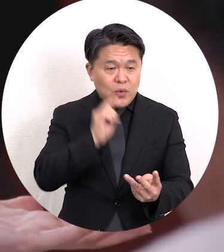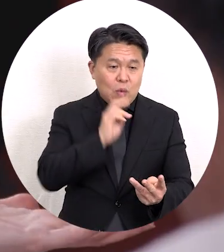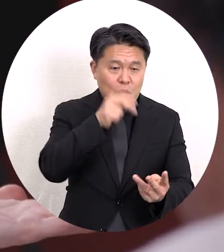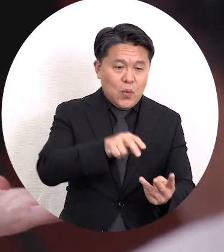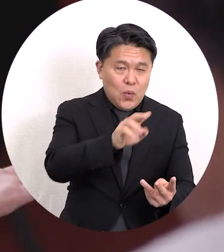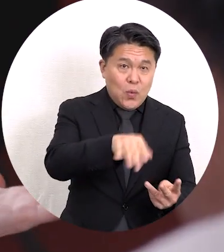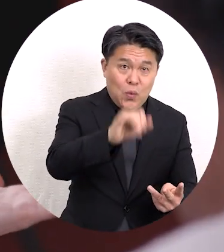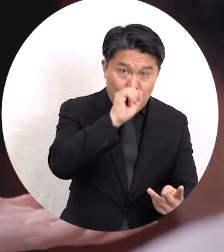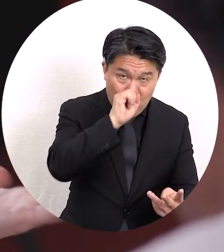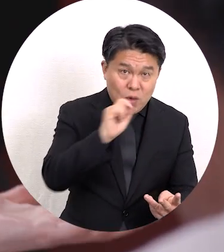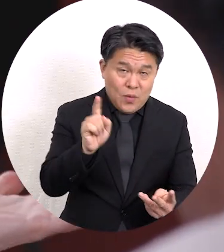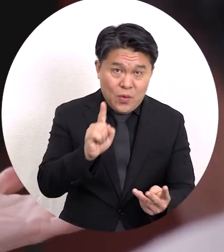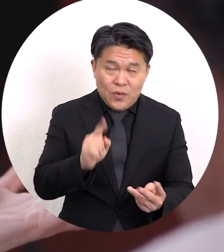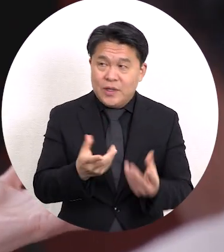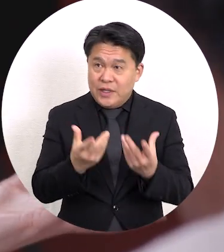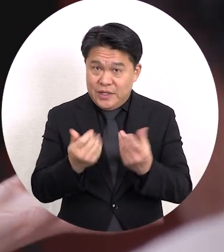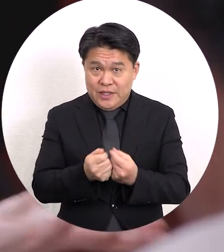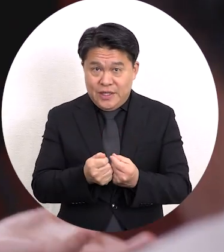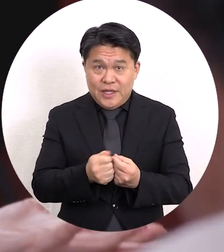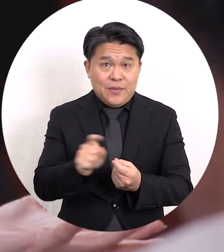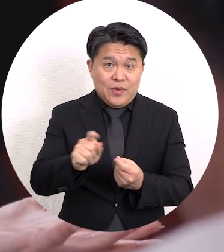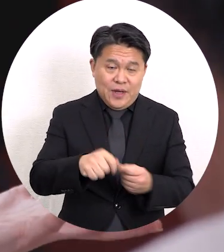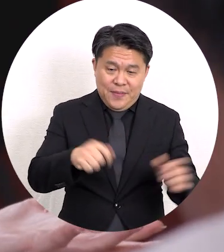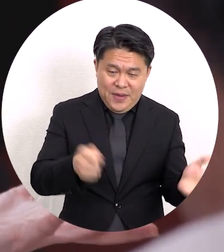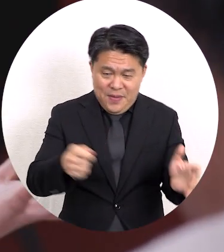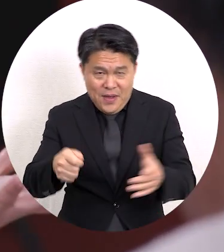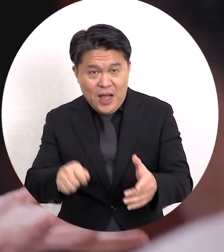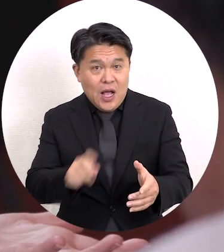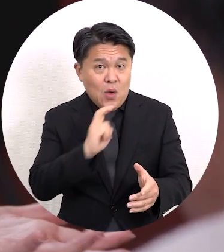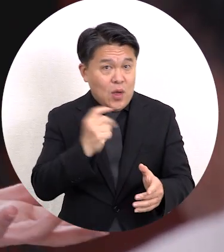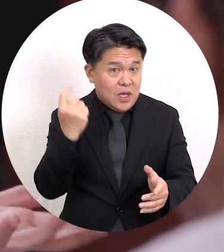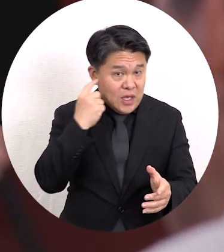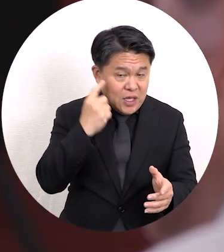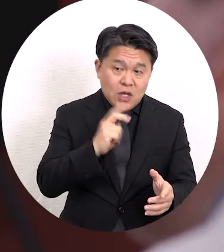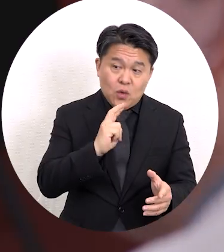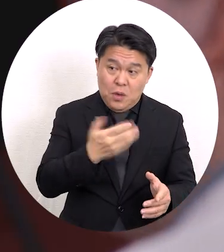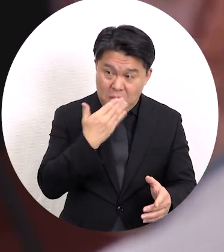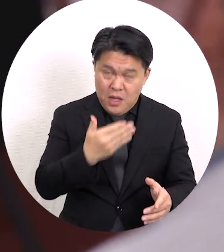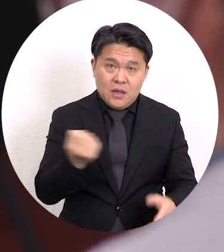like in a performance such as "Samulnori" (traditional Korean percussion), music can be made entirely with rhythm